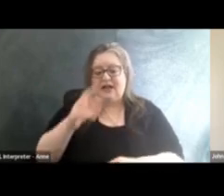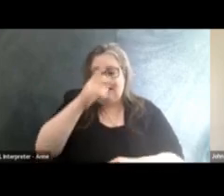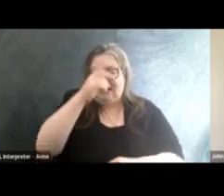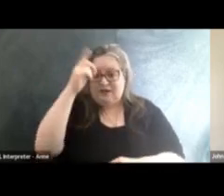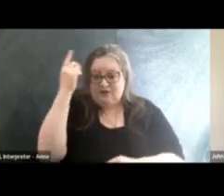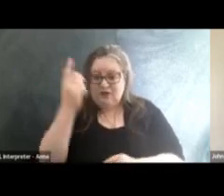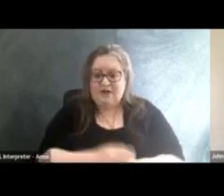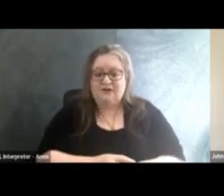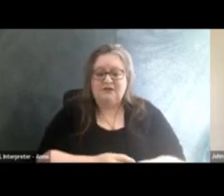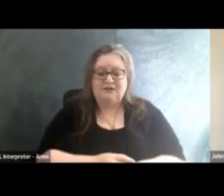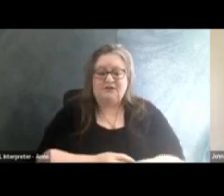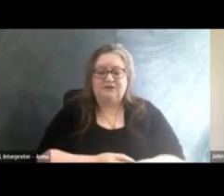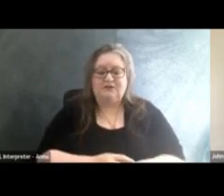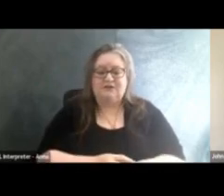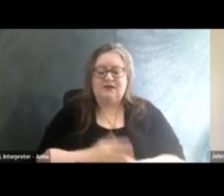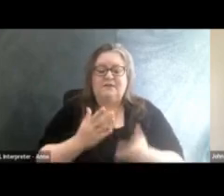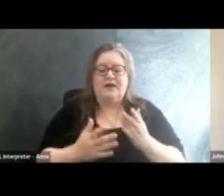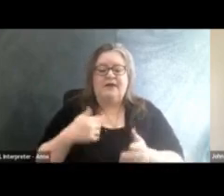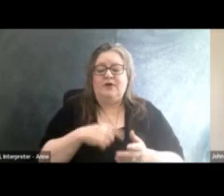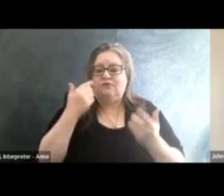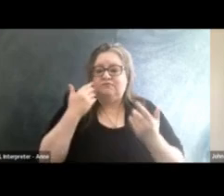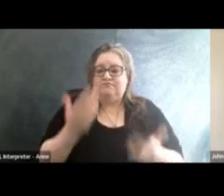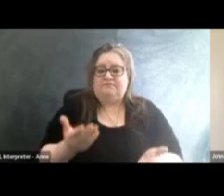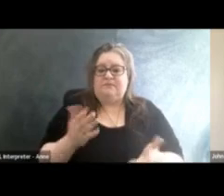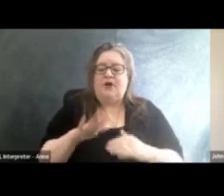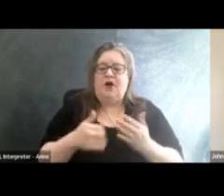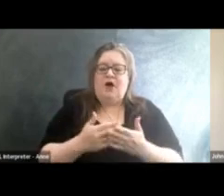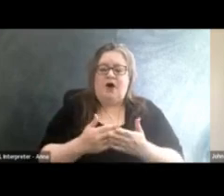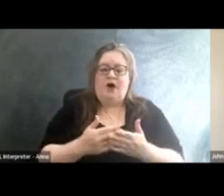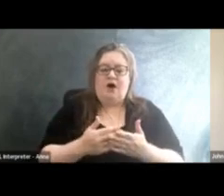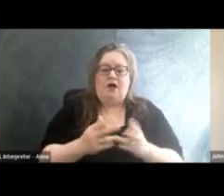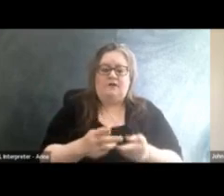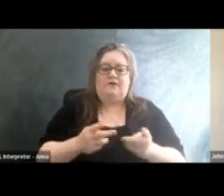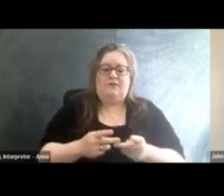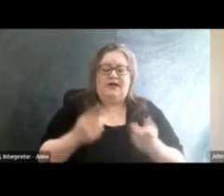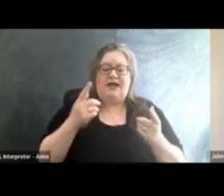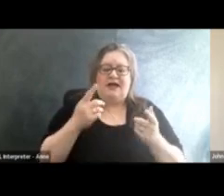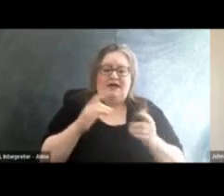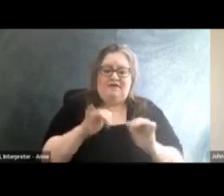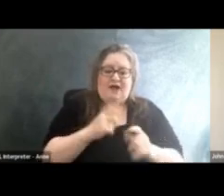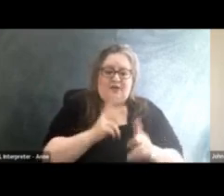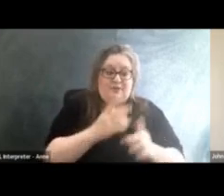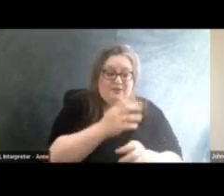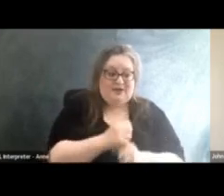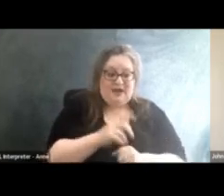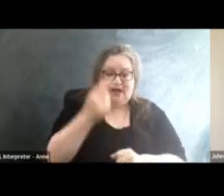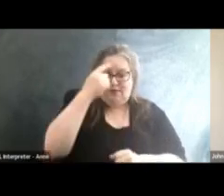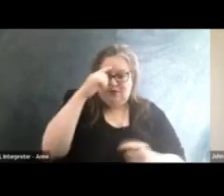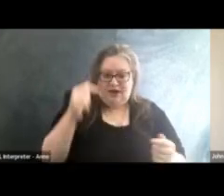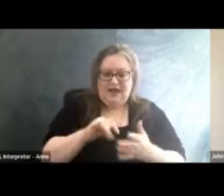what we may not be as aware of is all of the sources of acquired brain injuries that can also be a persistent cause,